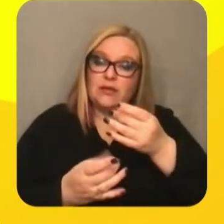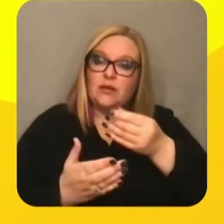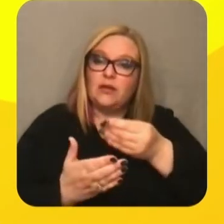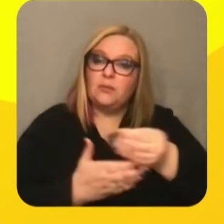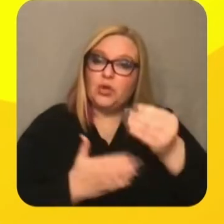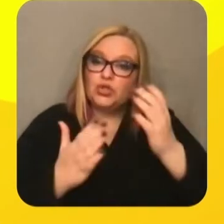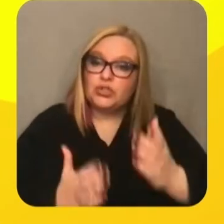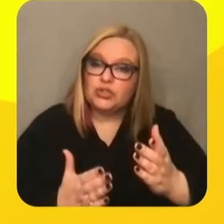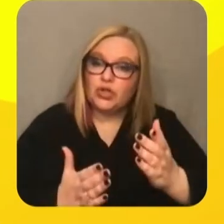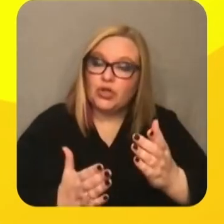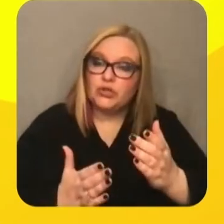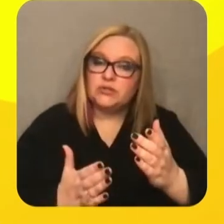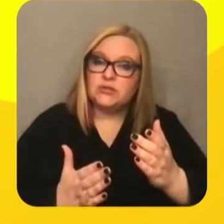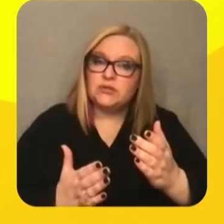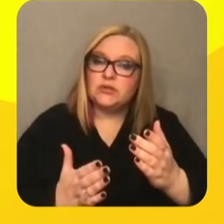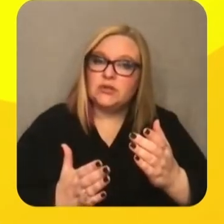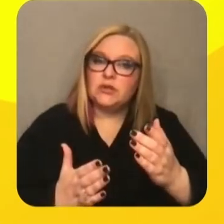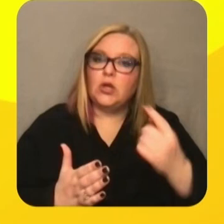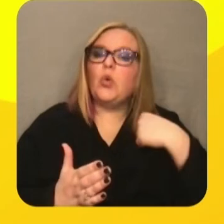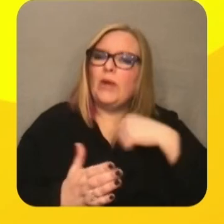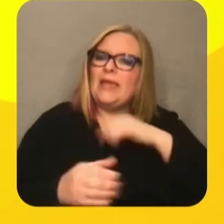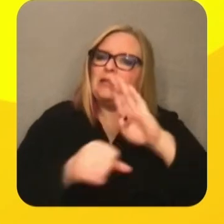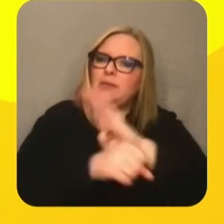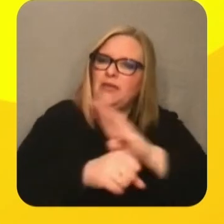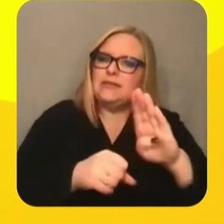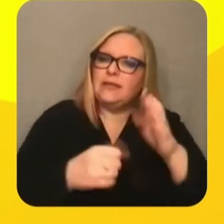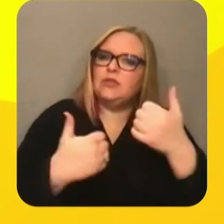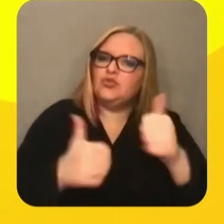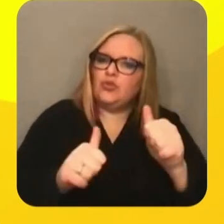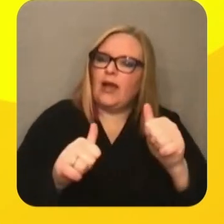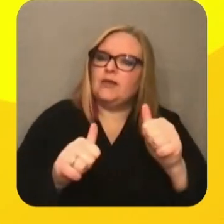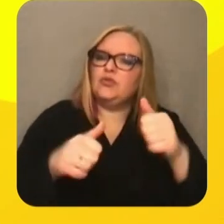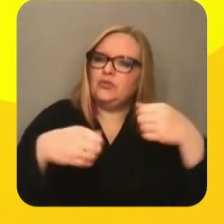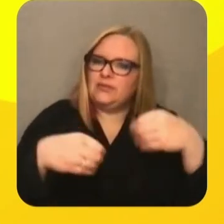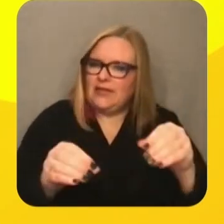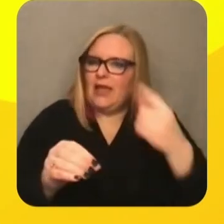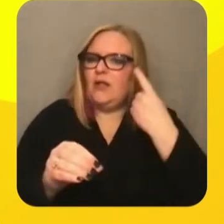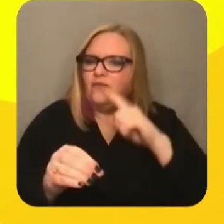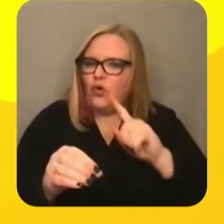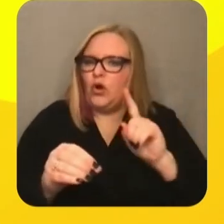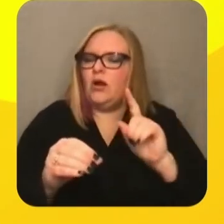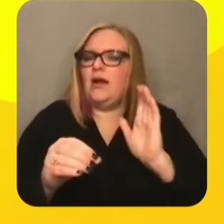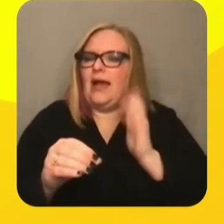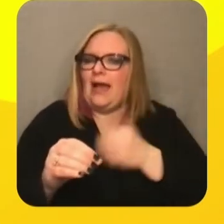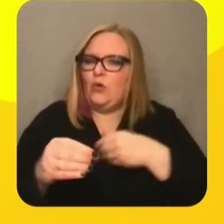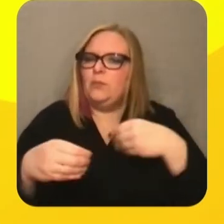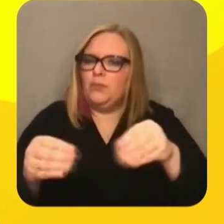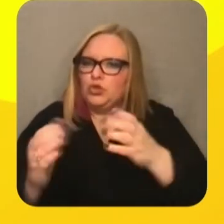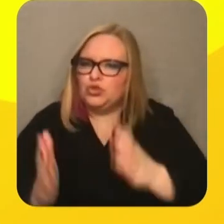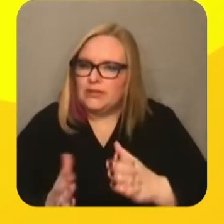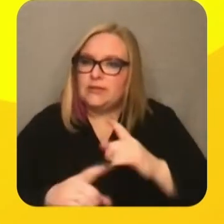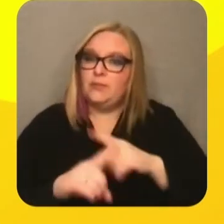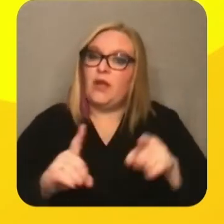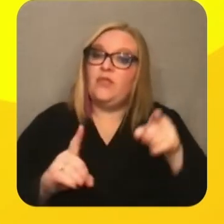a business believe will translate into sales for our merchants. That they're seeking more black-owned businesses, more women-owned businesses.